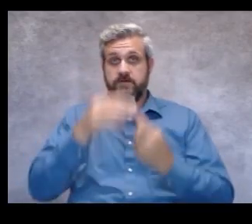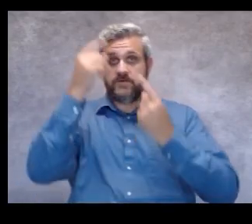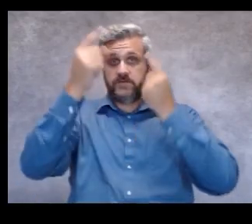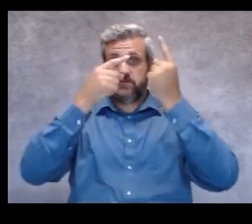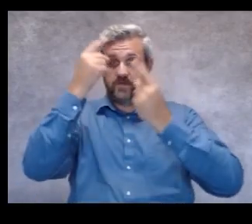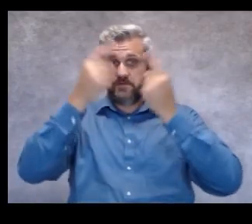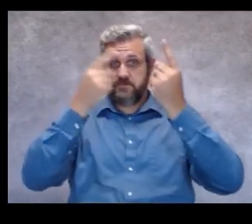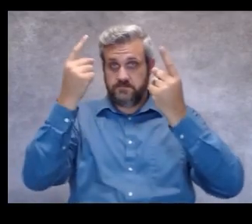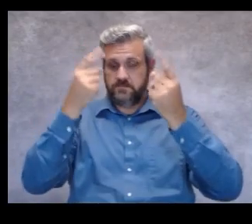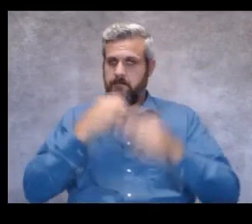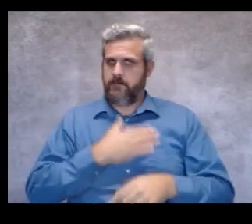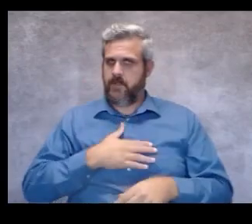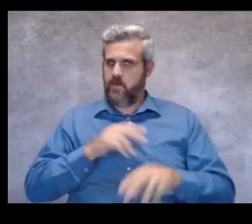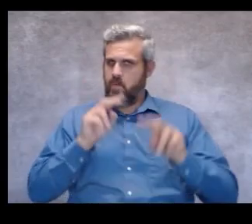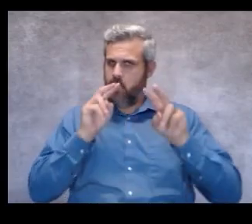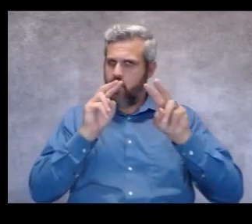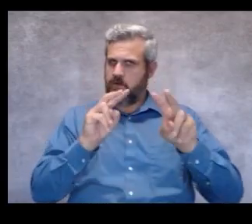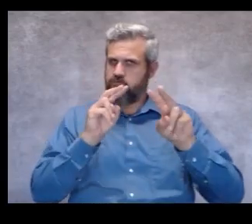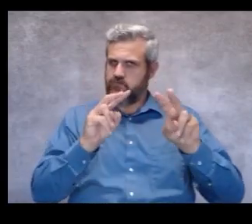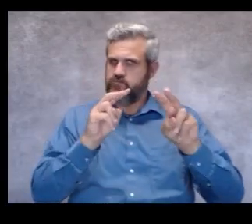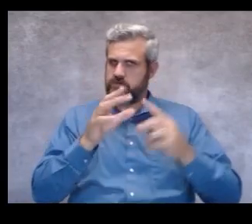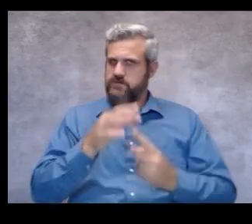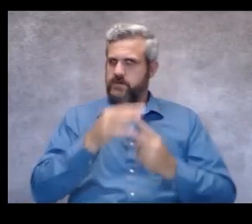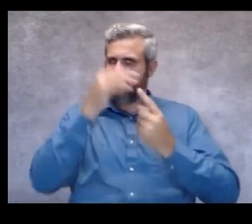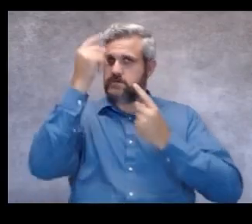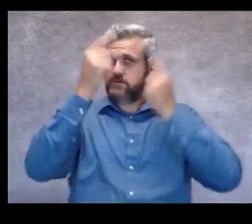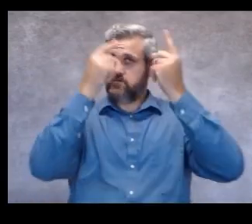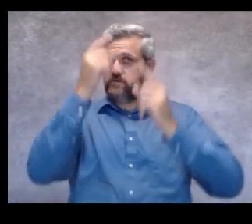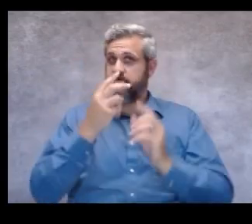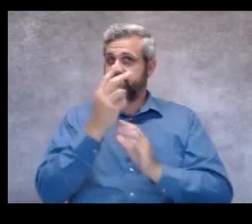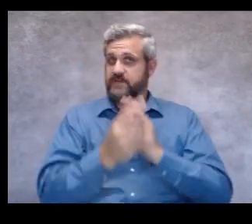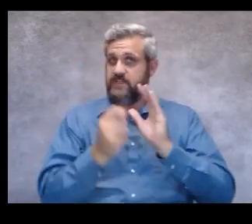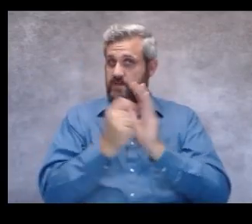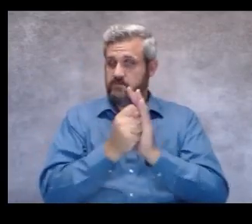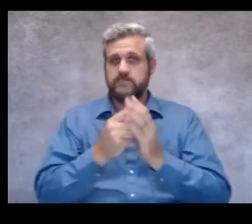considerations, please see the special considerations video and special